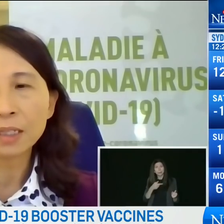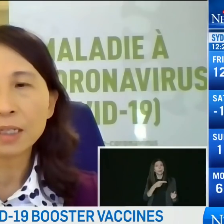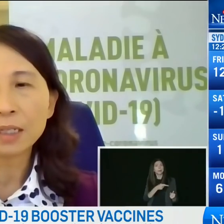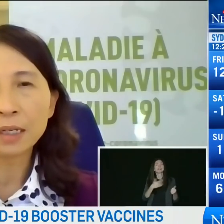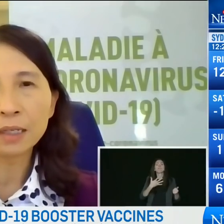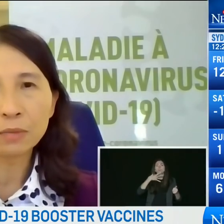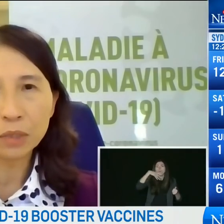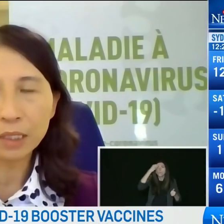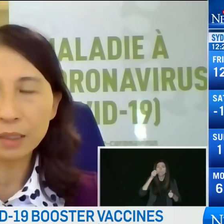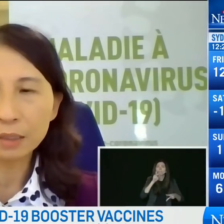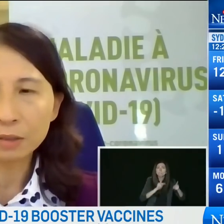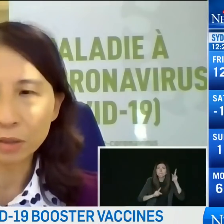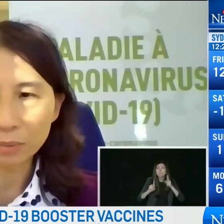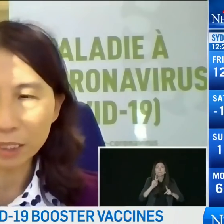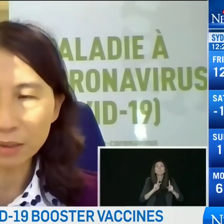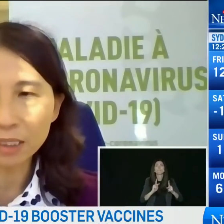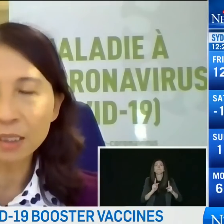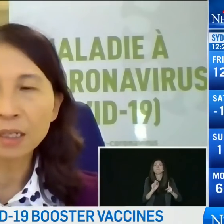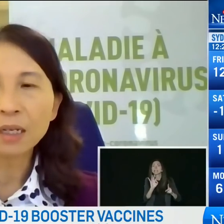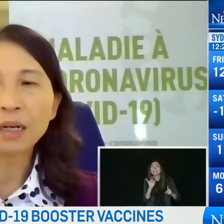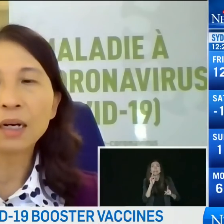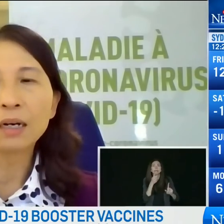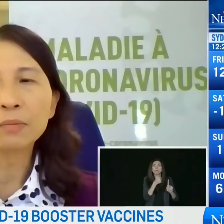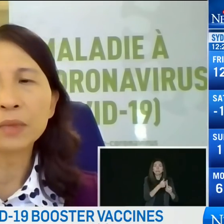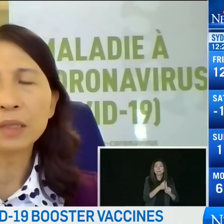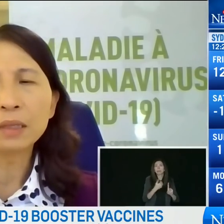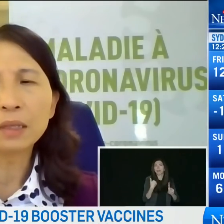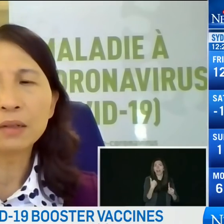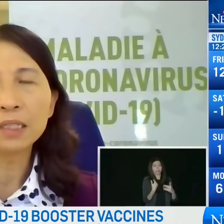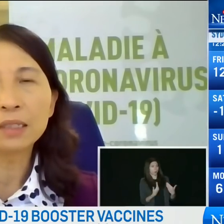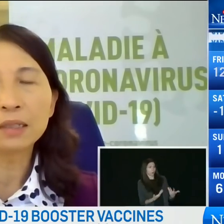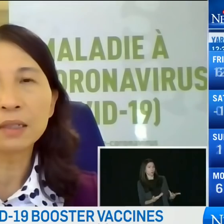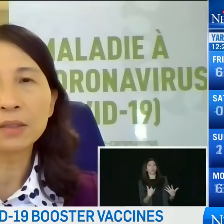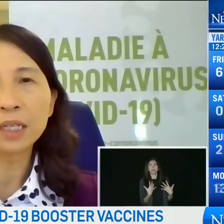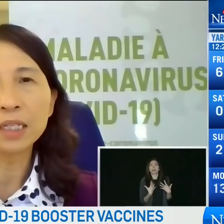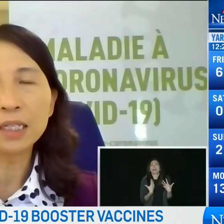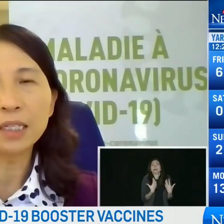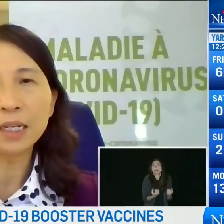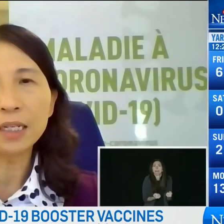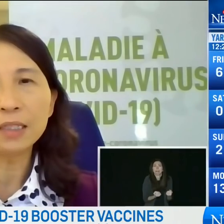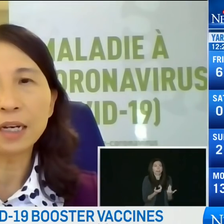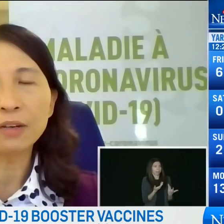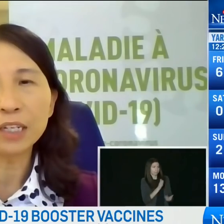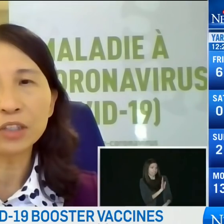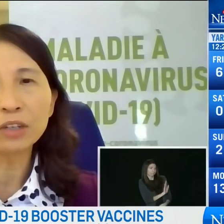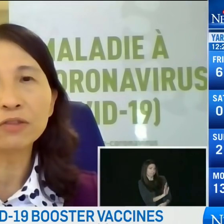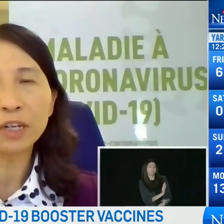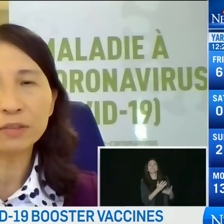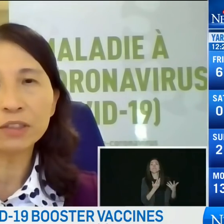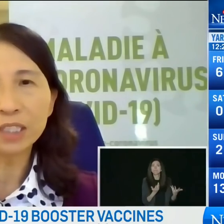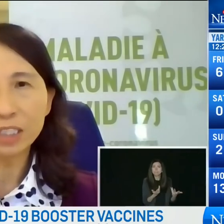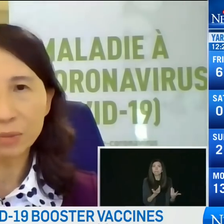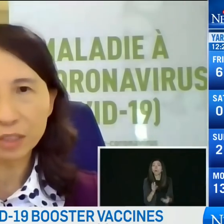ELDERLY OR HAVE OTHER HIGHER